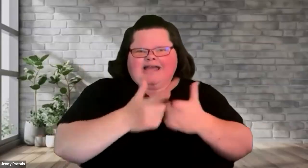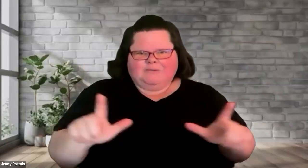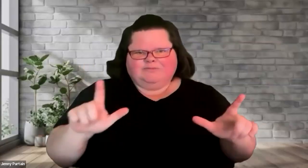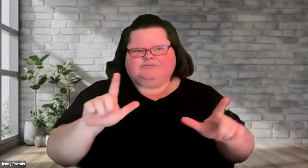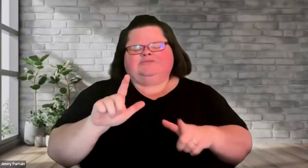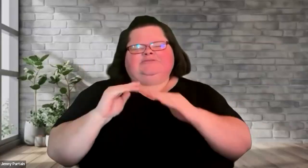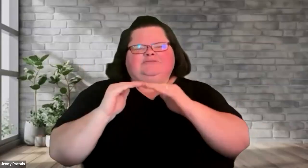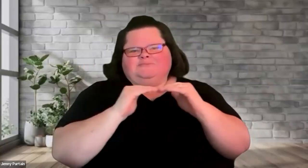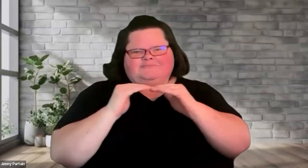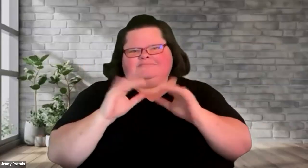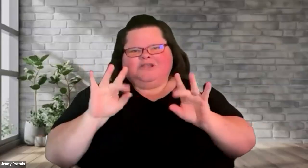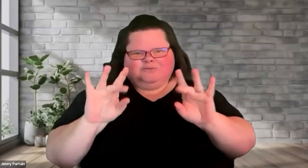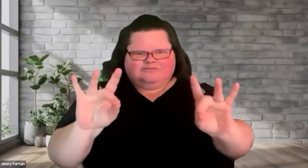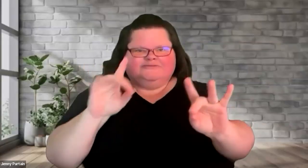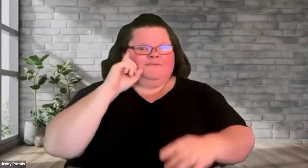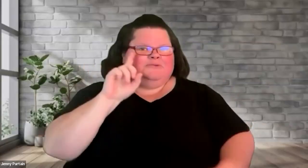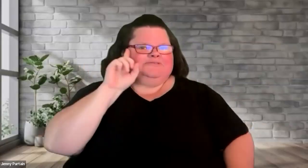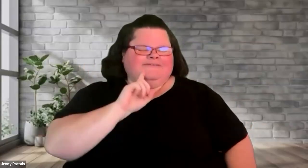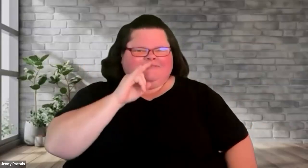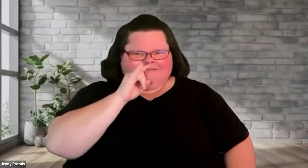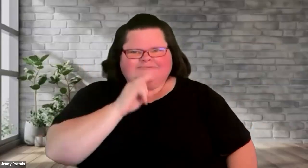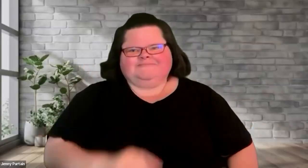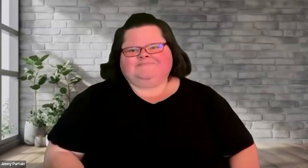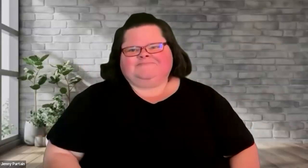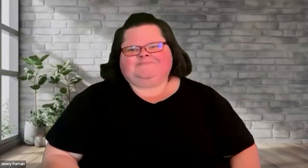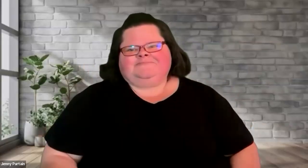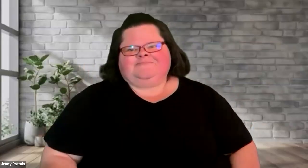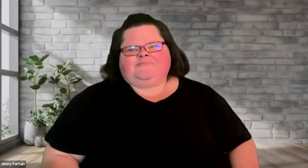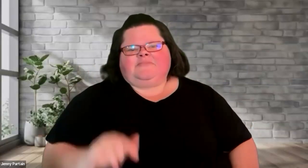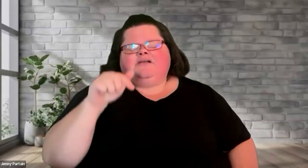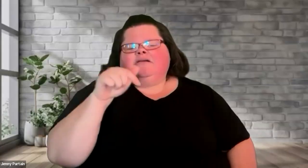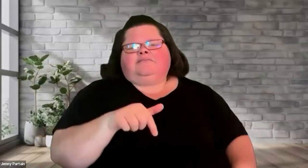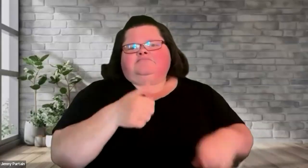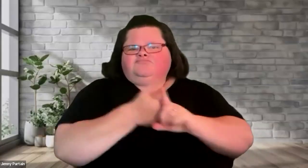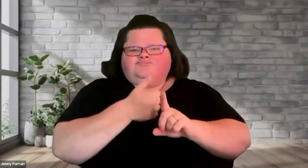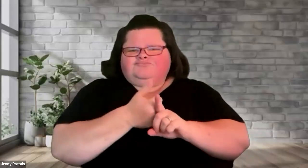[interpreter for Jenny] And LEAD is an initiative to specifically, as we described is the Language,